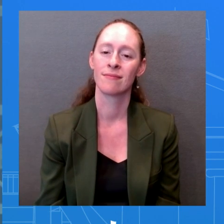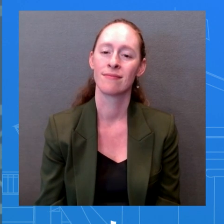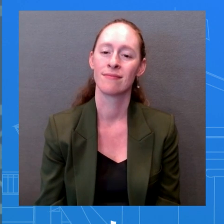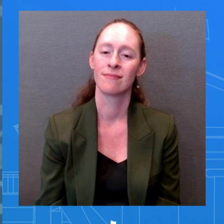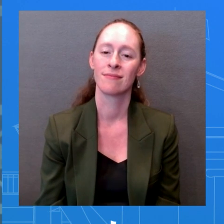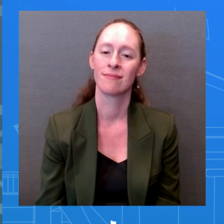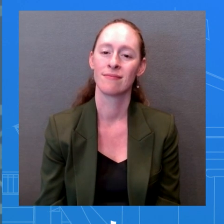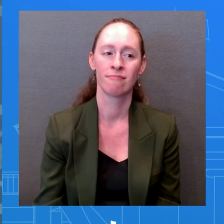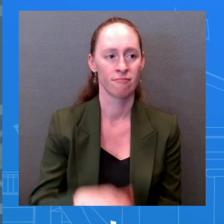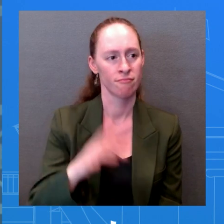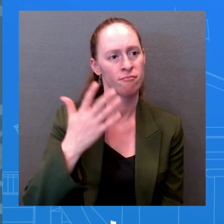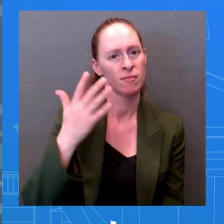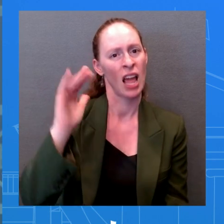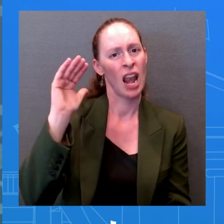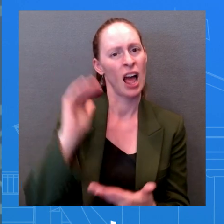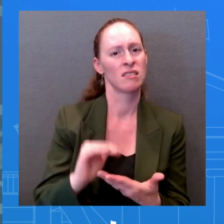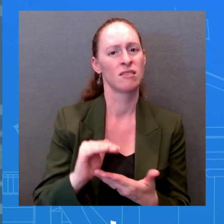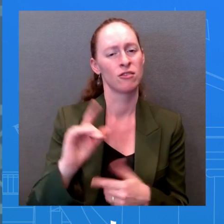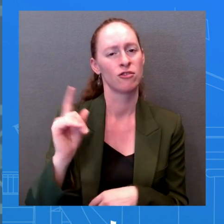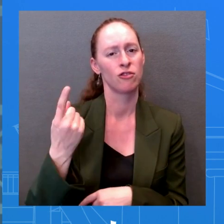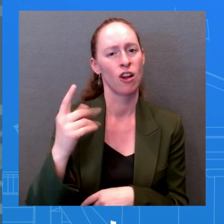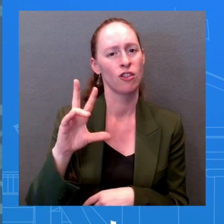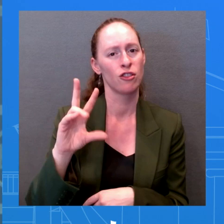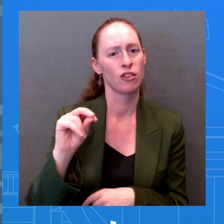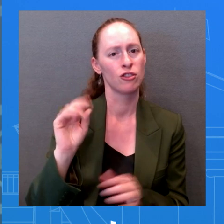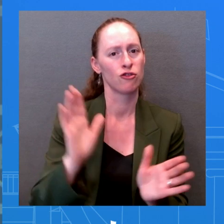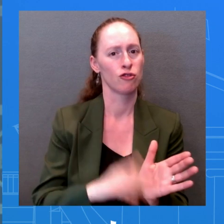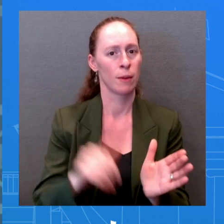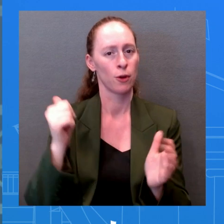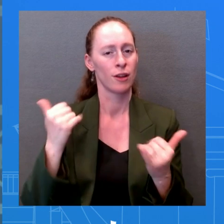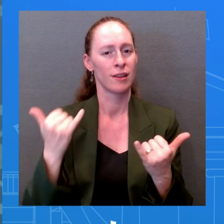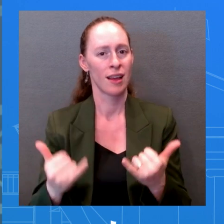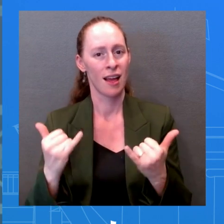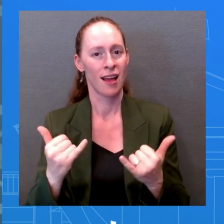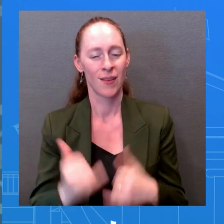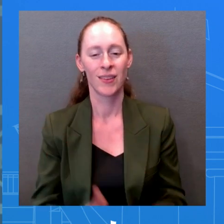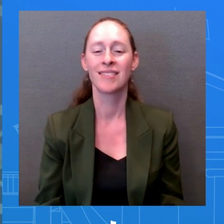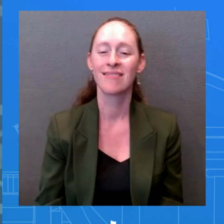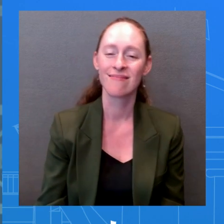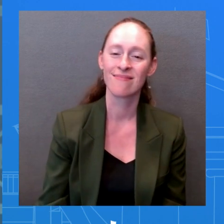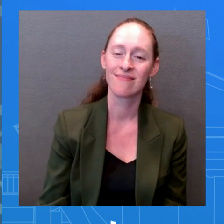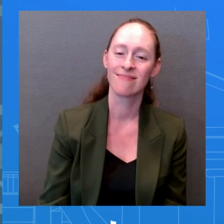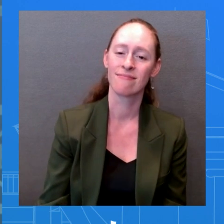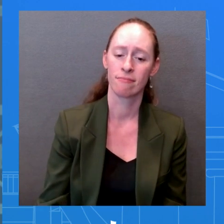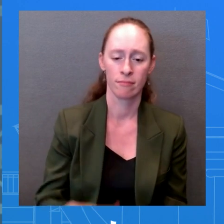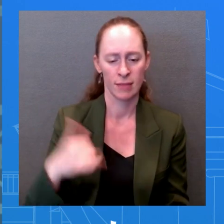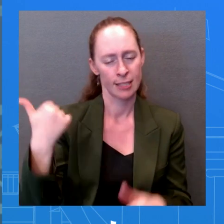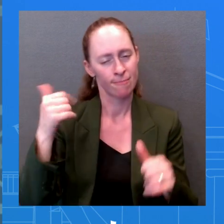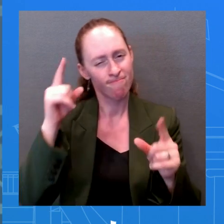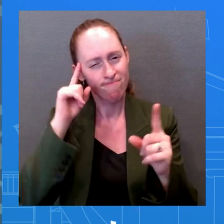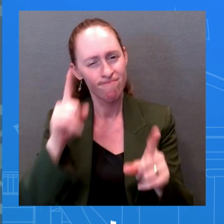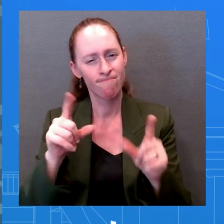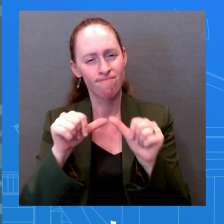This is the work that the President is going to continue to do to make sure that we're lowering costs. And it's part of his economic plan to make sure